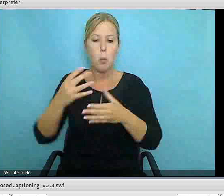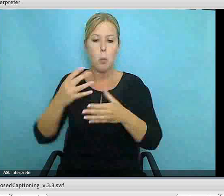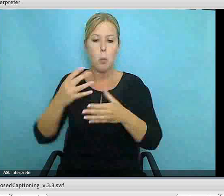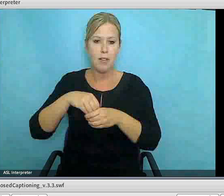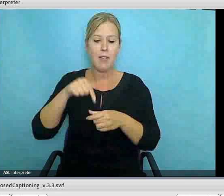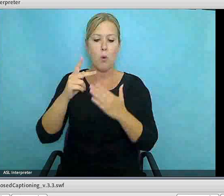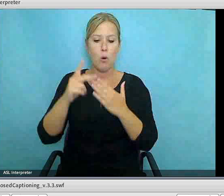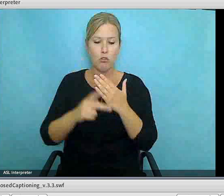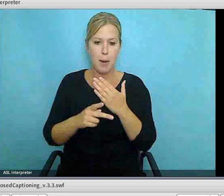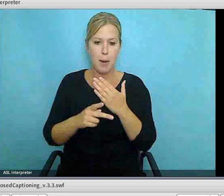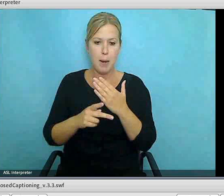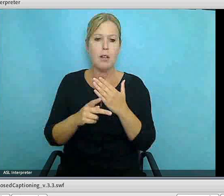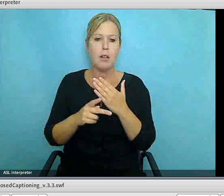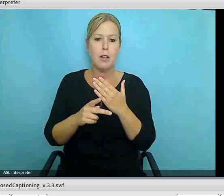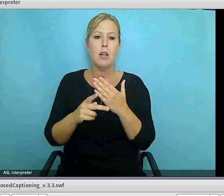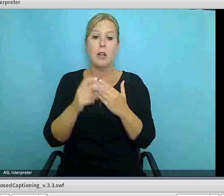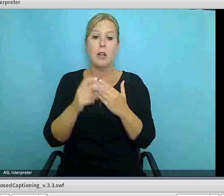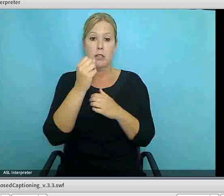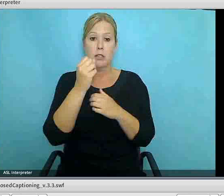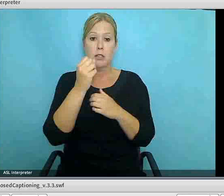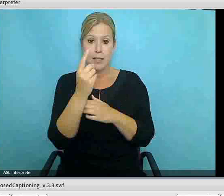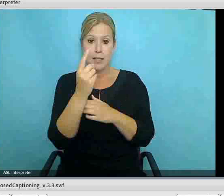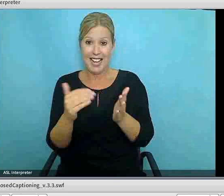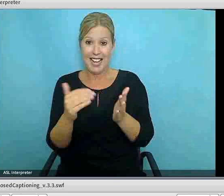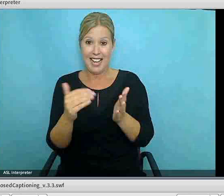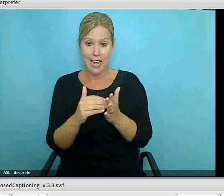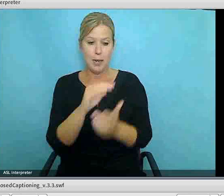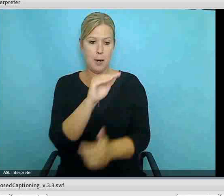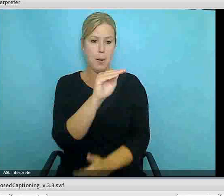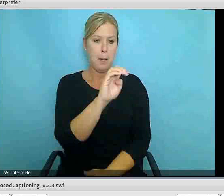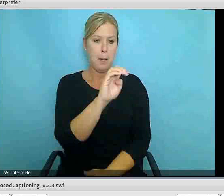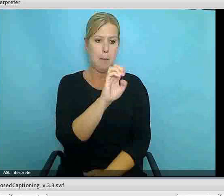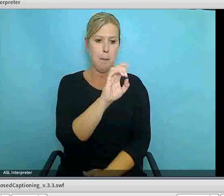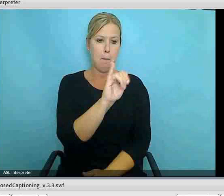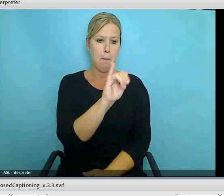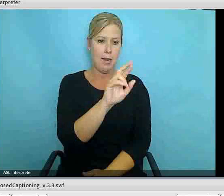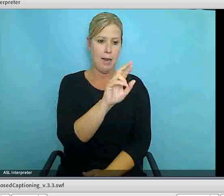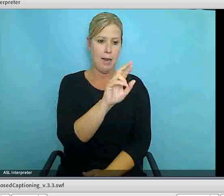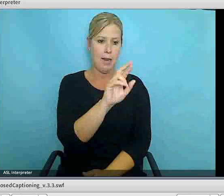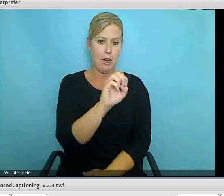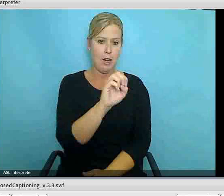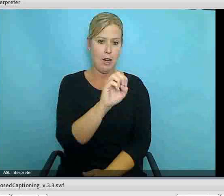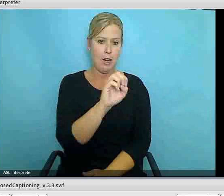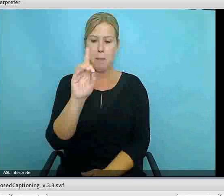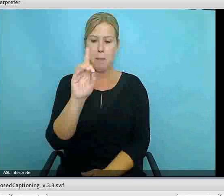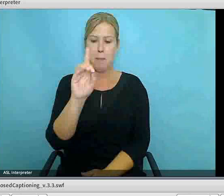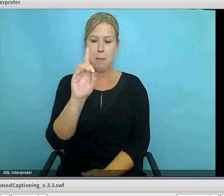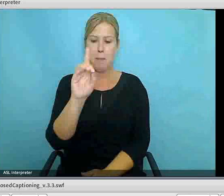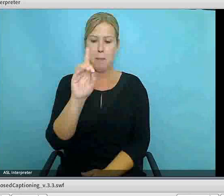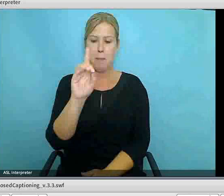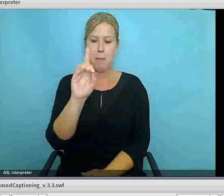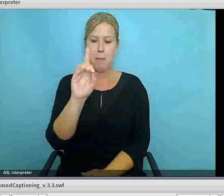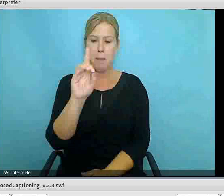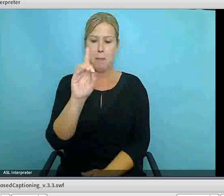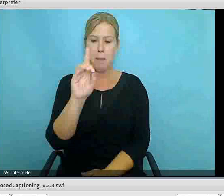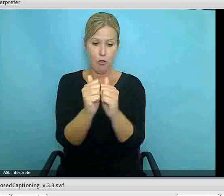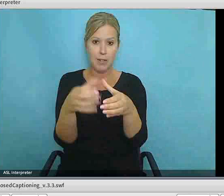So to the extent that is service has traditionally been a fee-for-care Medicare service, people